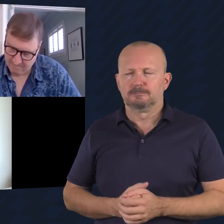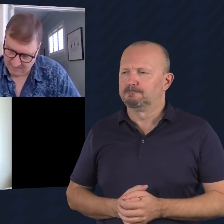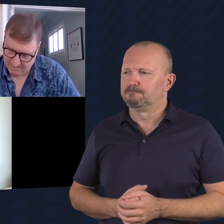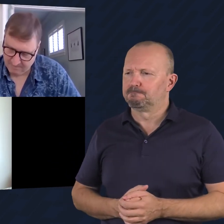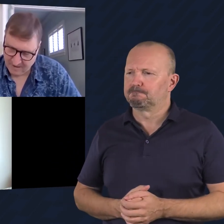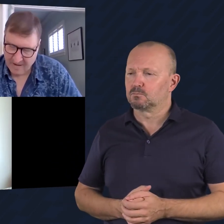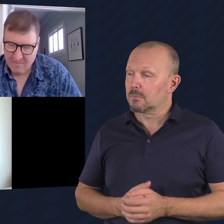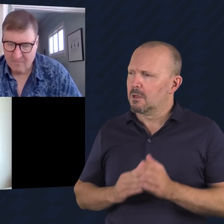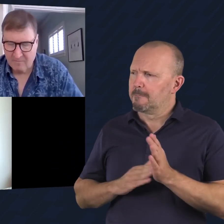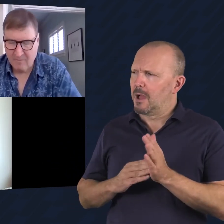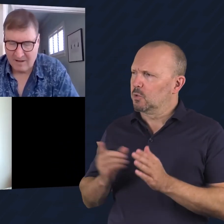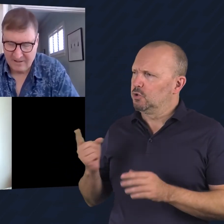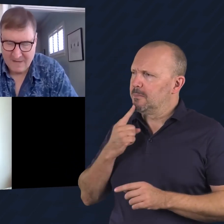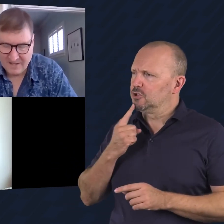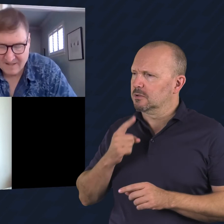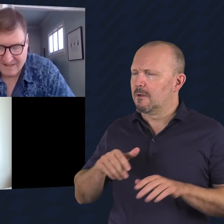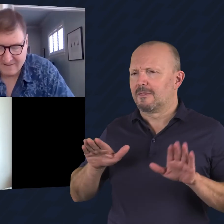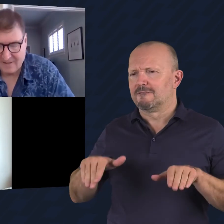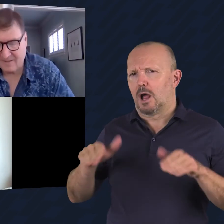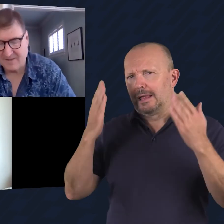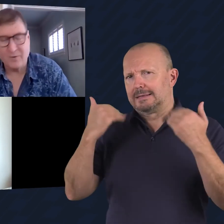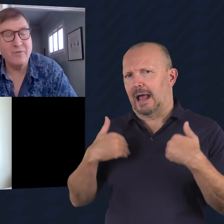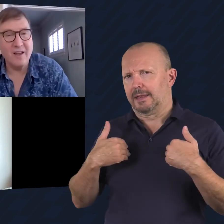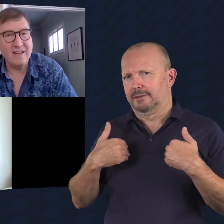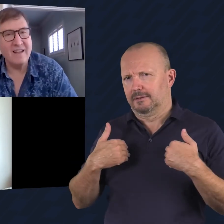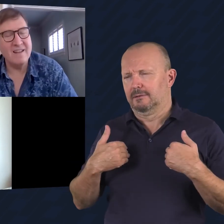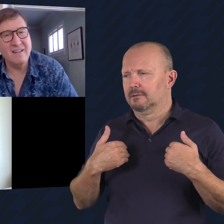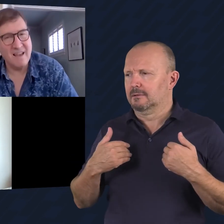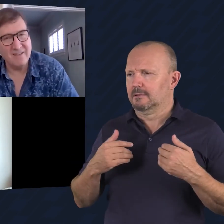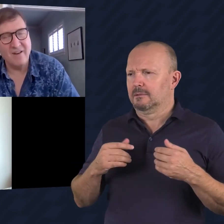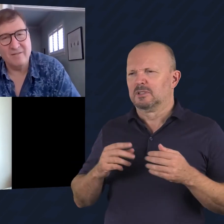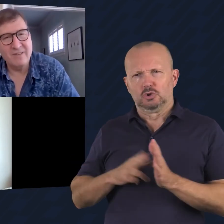Yeah, Michael, you mentioned the Flying Nun Archive.